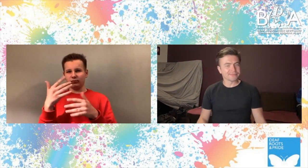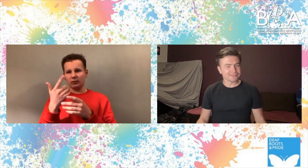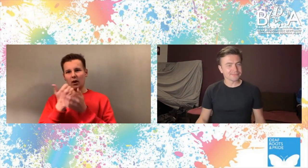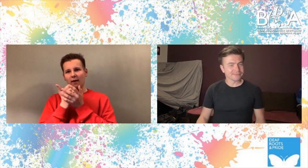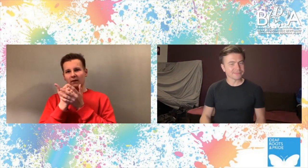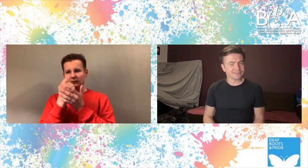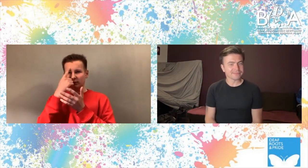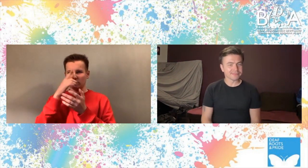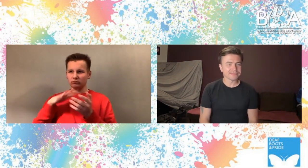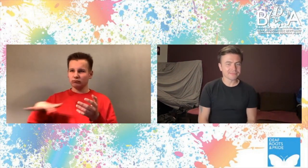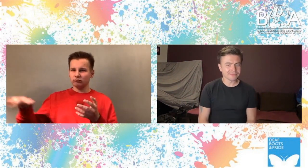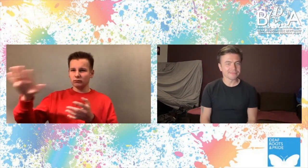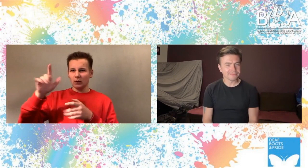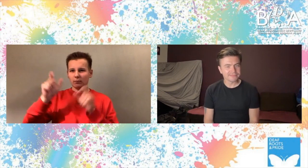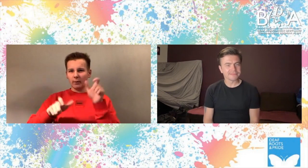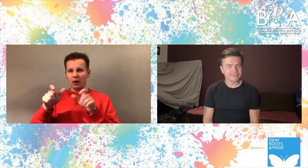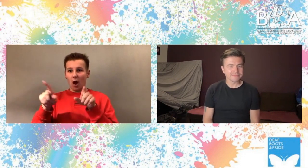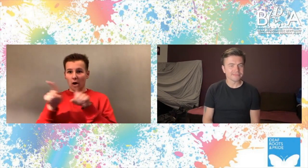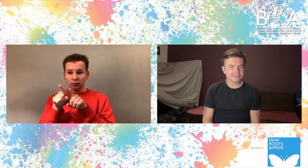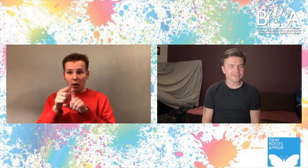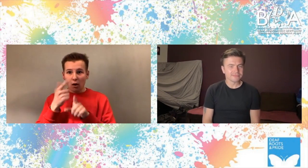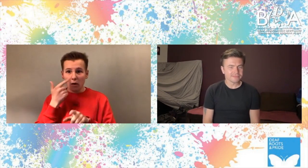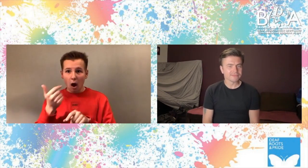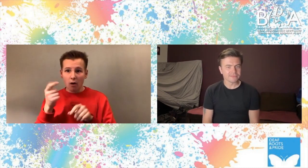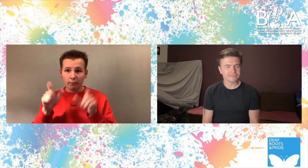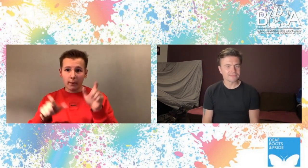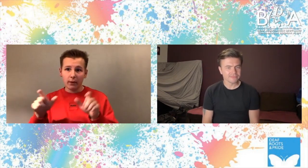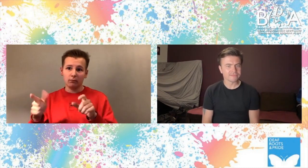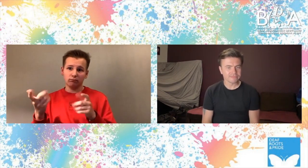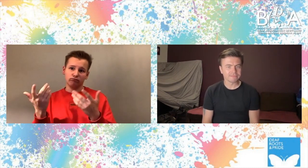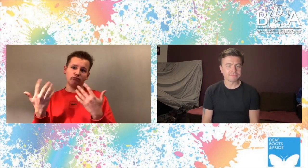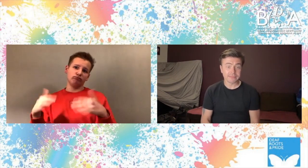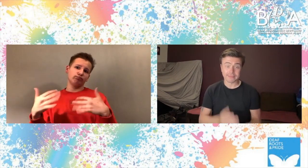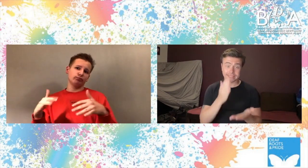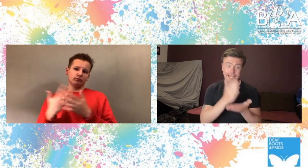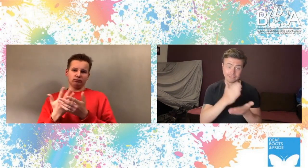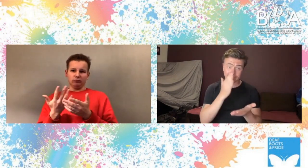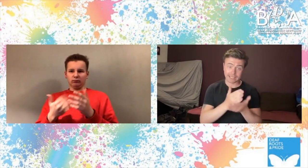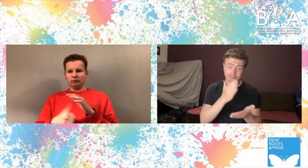That is such good advice, particularly for young people out there watching at home.